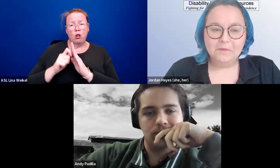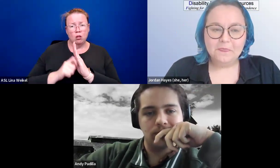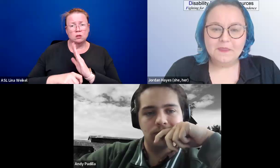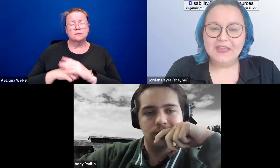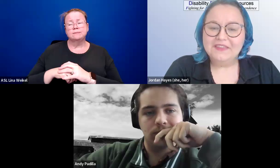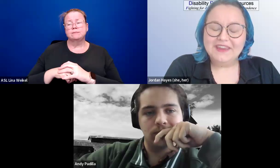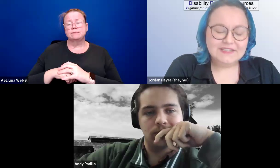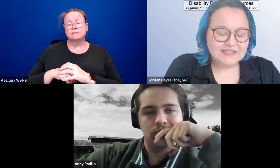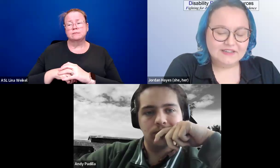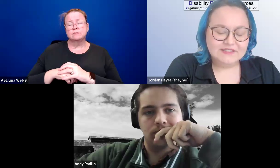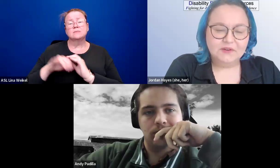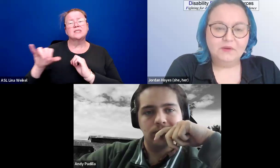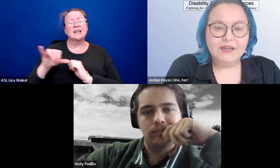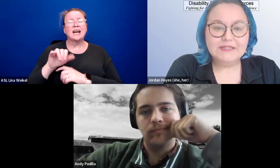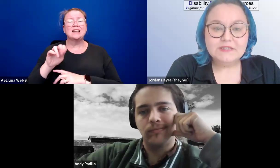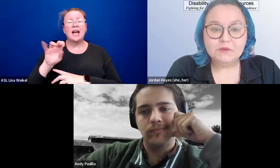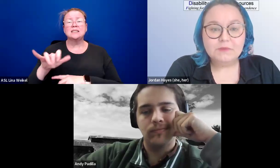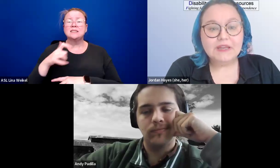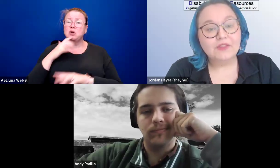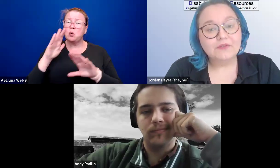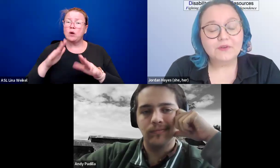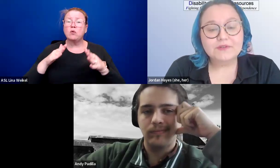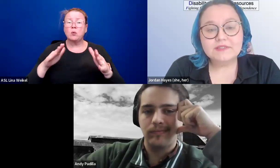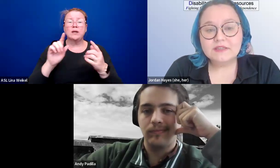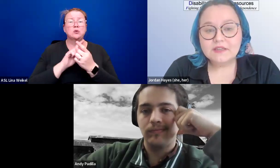Jordan Hayes (she, her): And like, Andy said, it's a great way to meet other folks